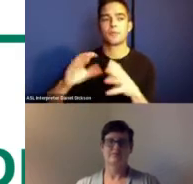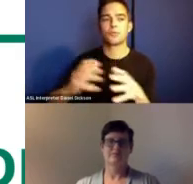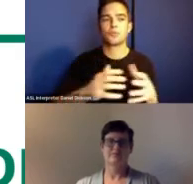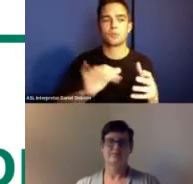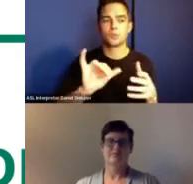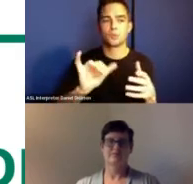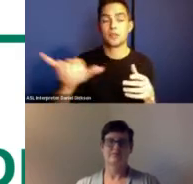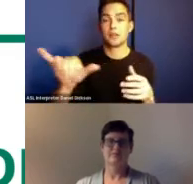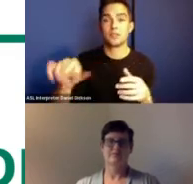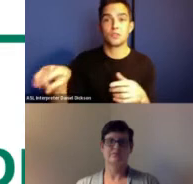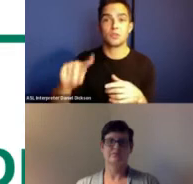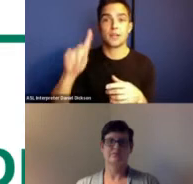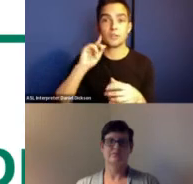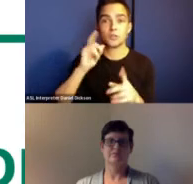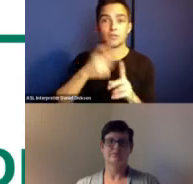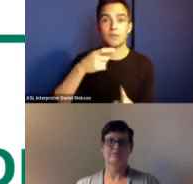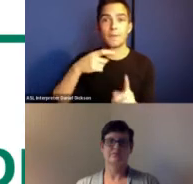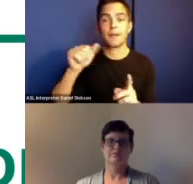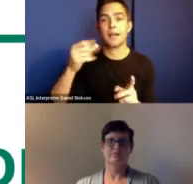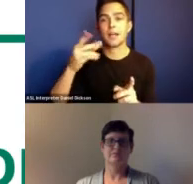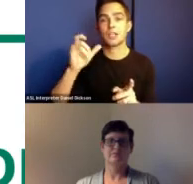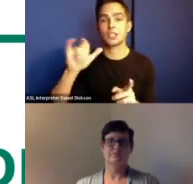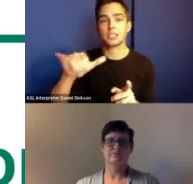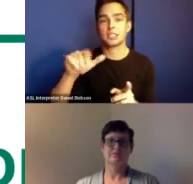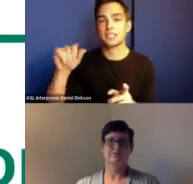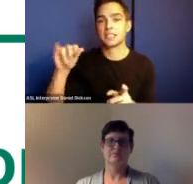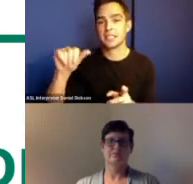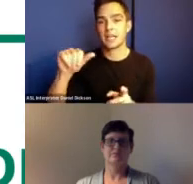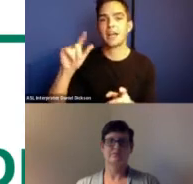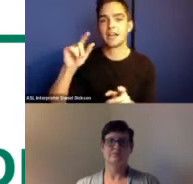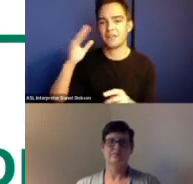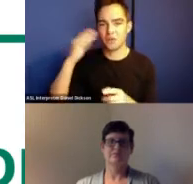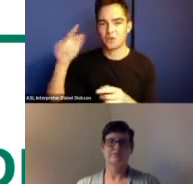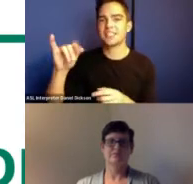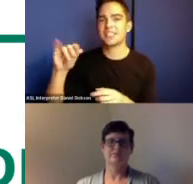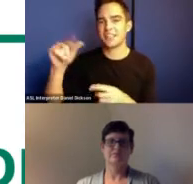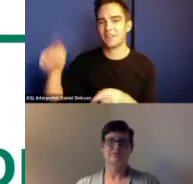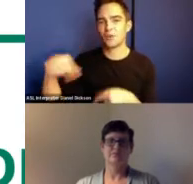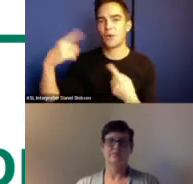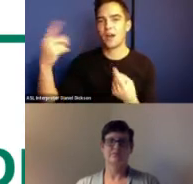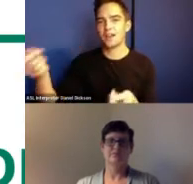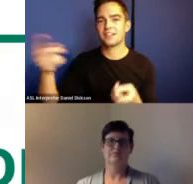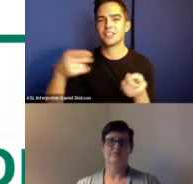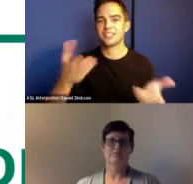heard from, from actually Tina, I've known Tina for a while. That here today. She's been